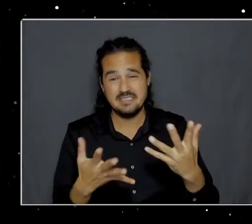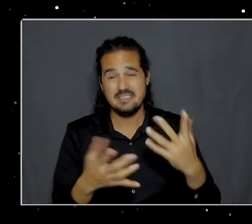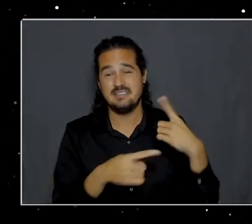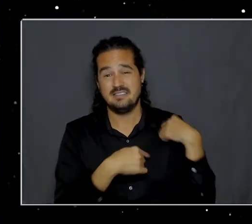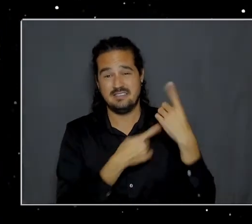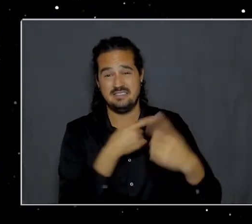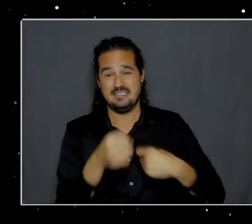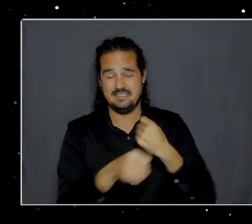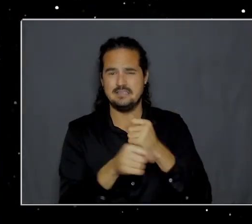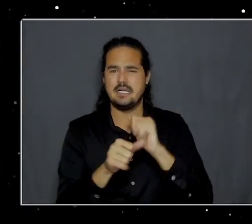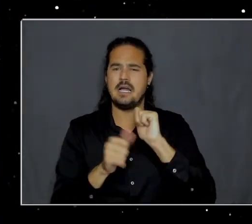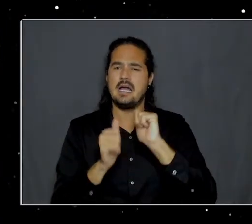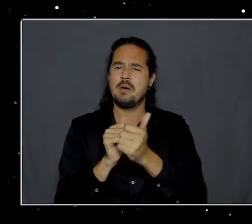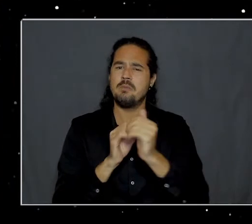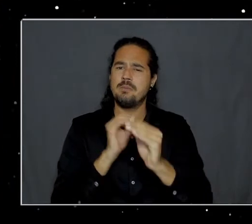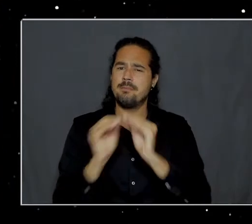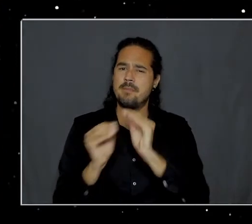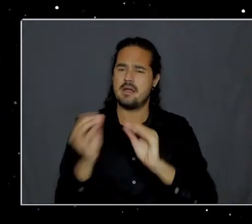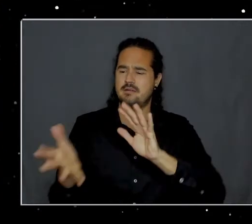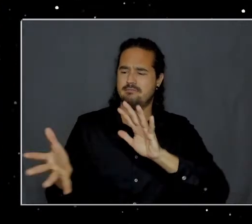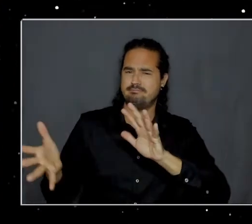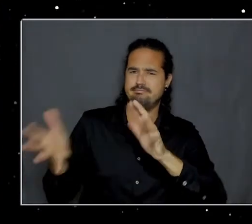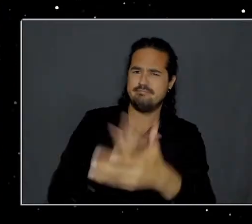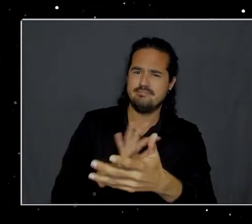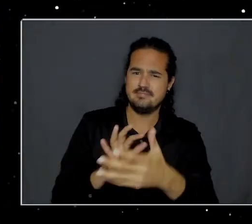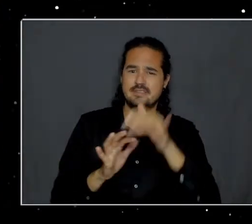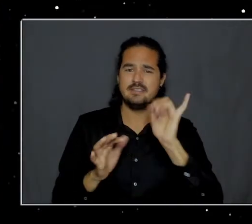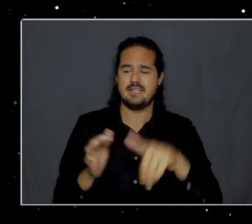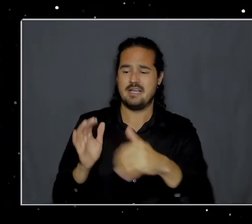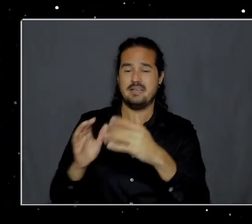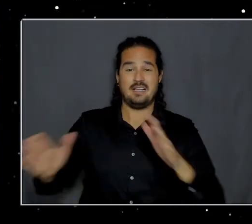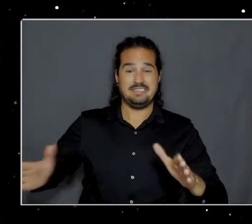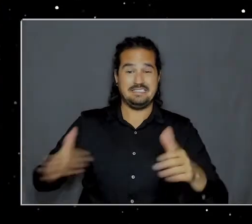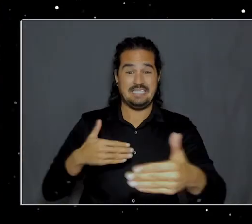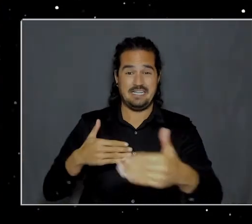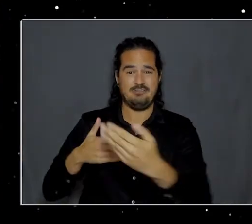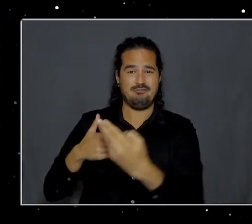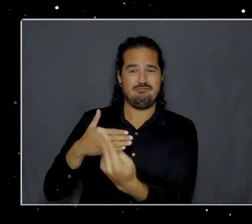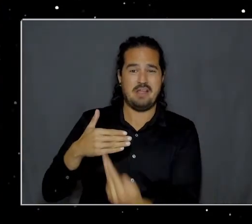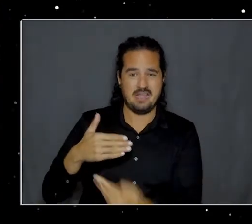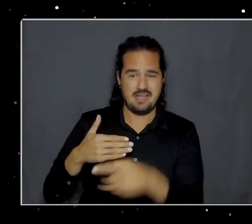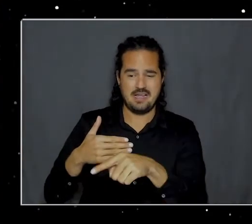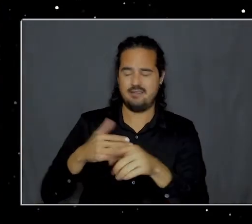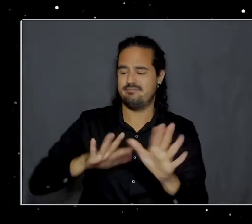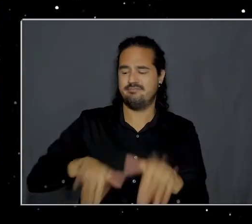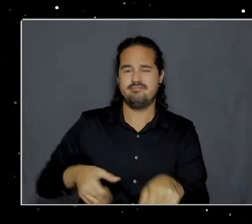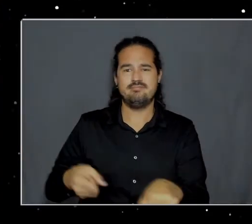CONTAINER AND BUILD NEW SYSTEMS THAT ARE TRANSFORMED AND THAT